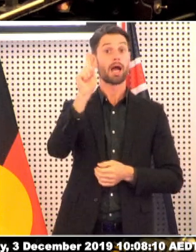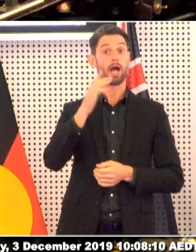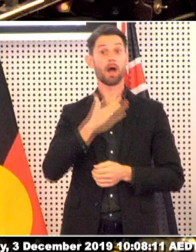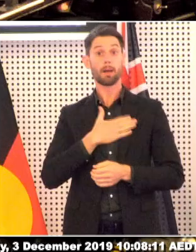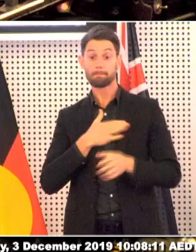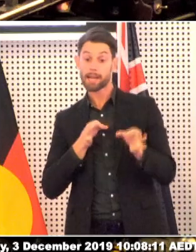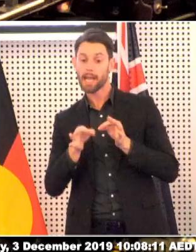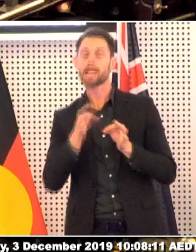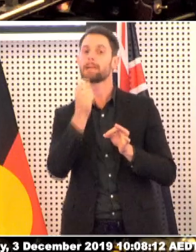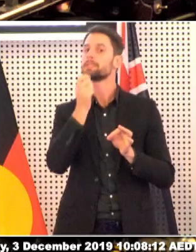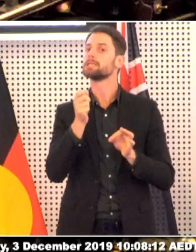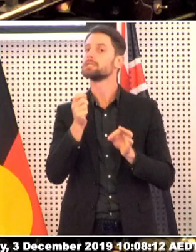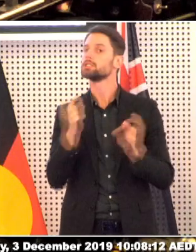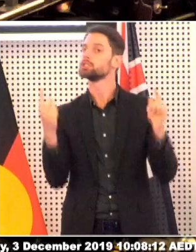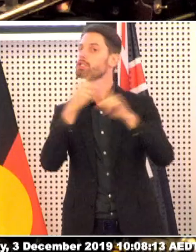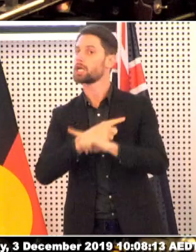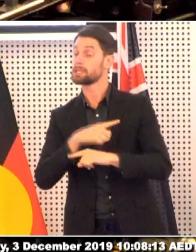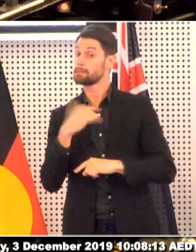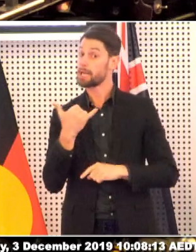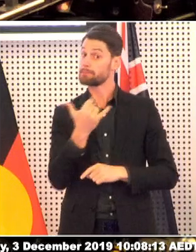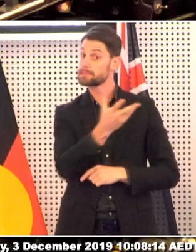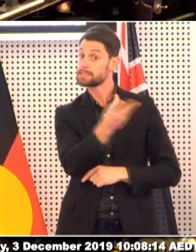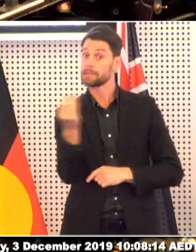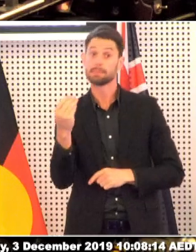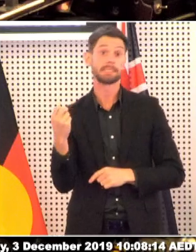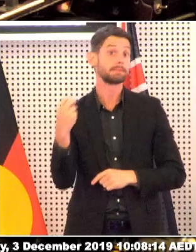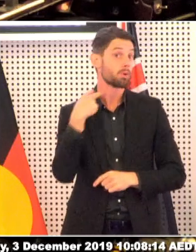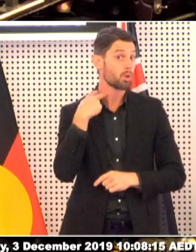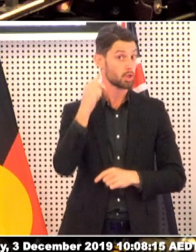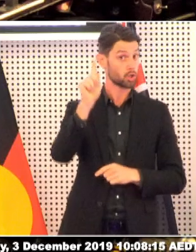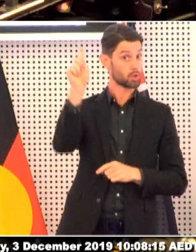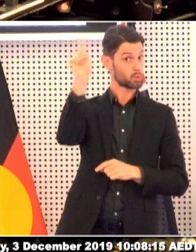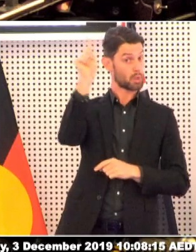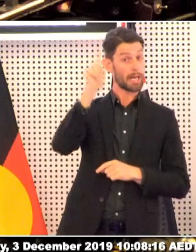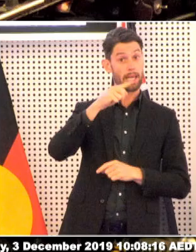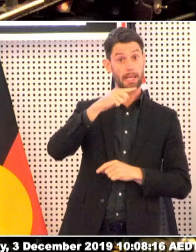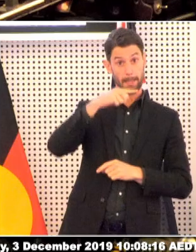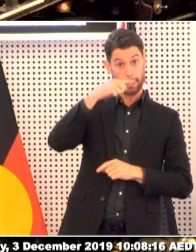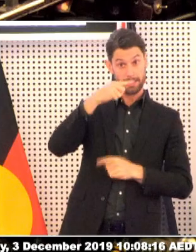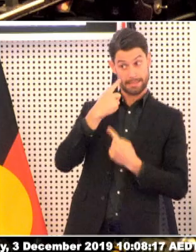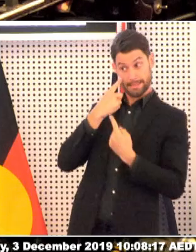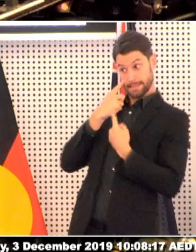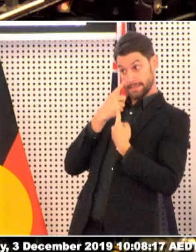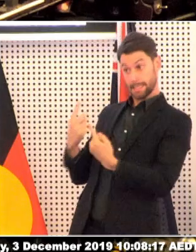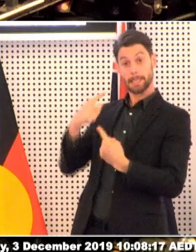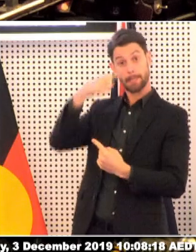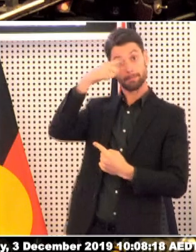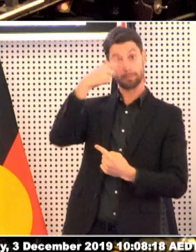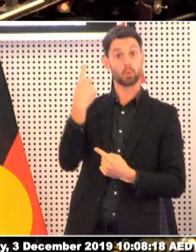Some people may be disappointed that there will be few people with visible disability appearing in the Royal Commission today.